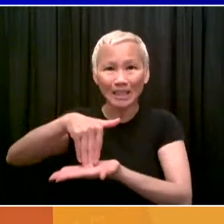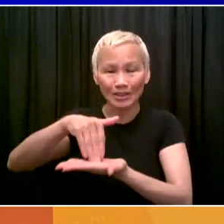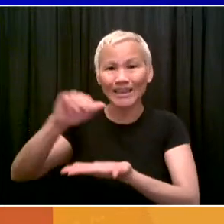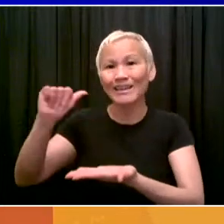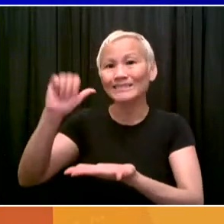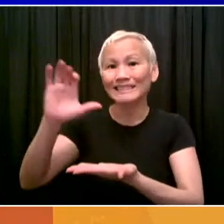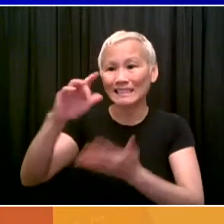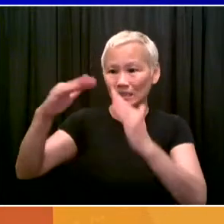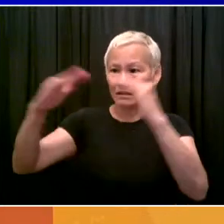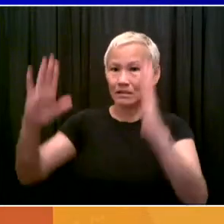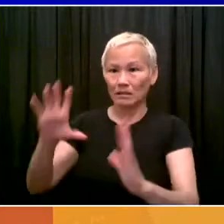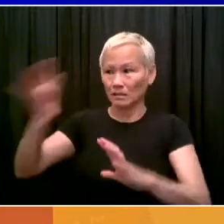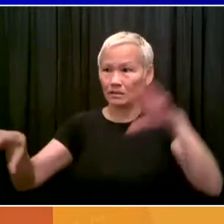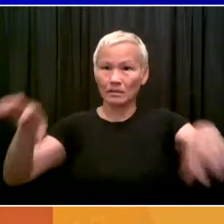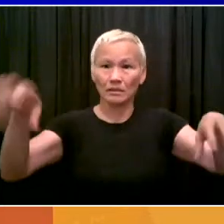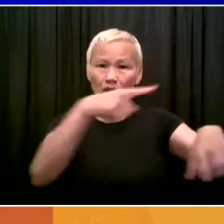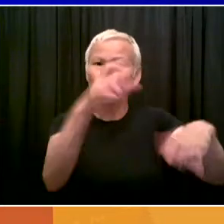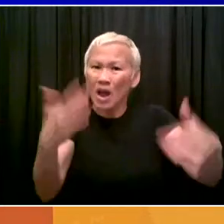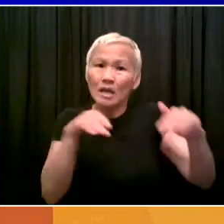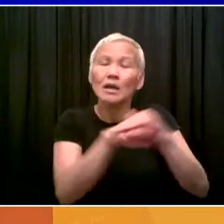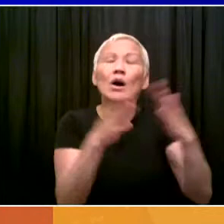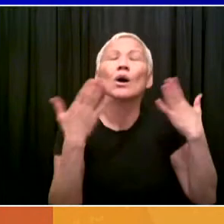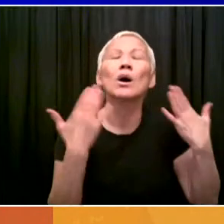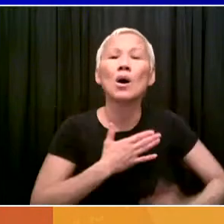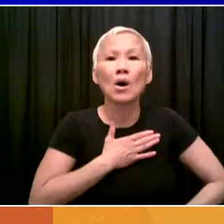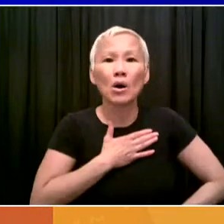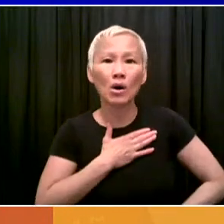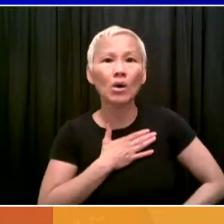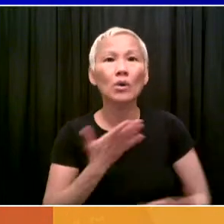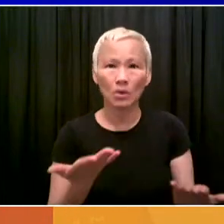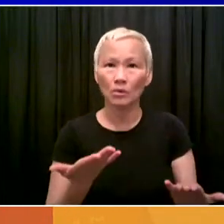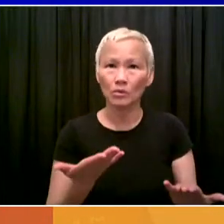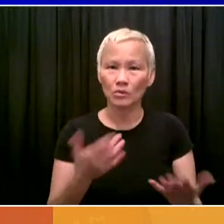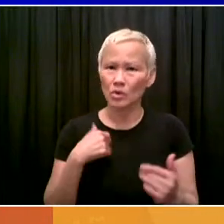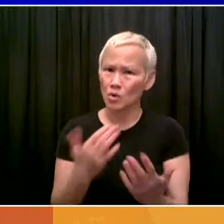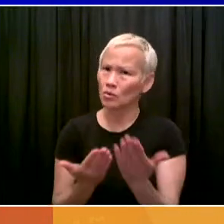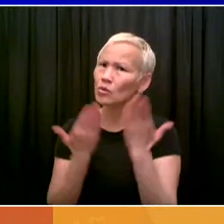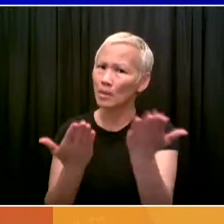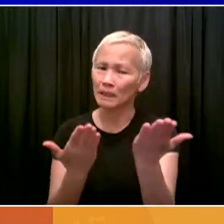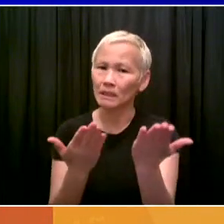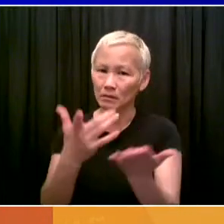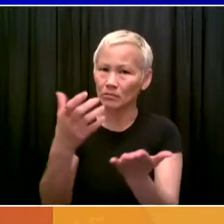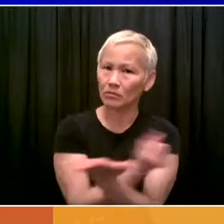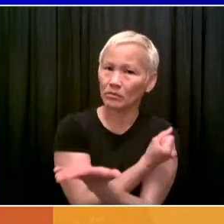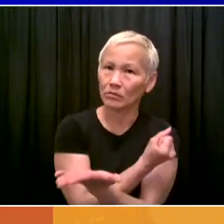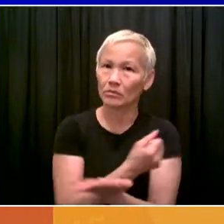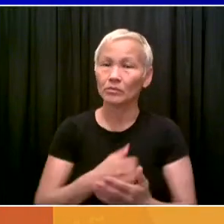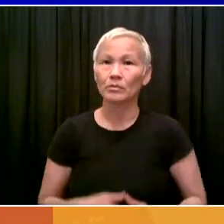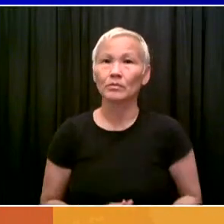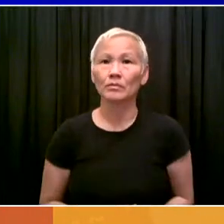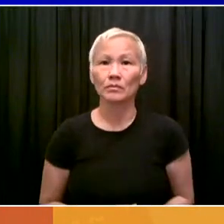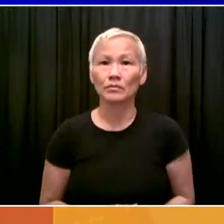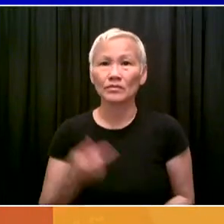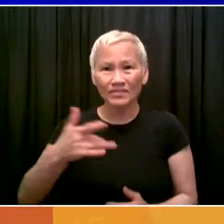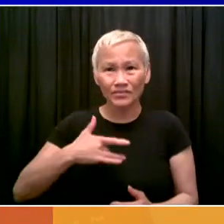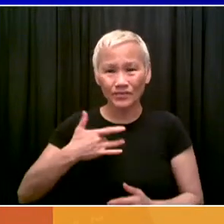ARE NOW UP AND RUNNING. THE HEAT THIS WEK ELKOOS LIKE IT WILL BE SLES